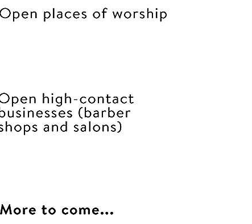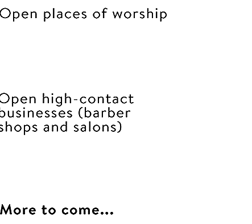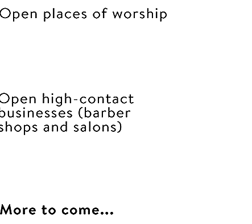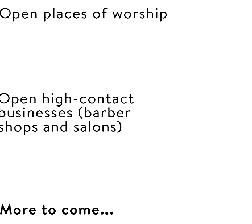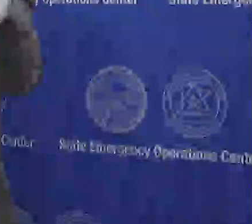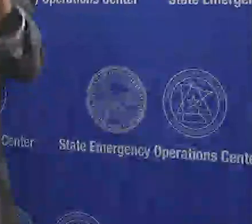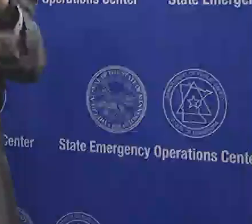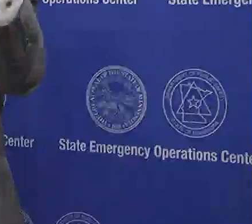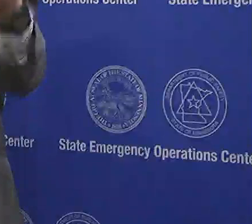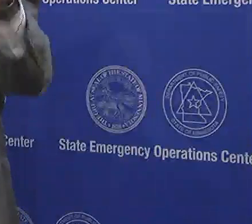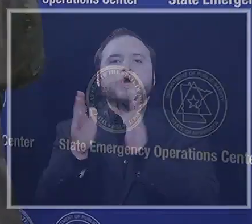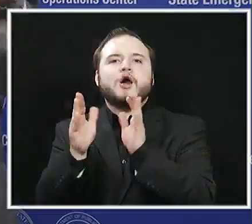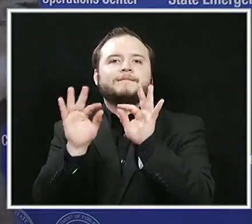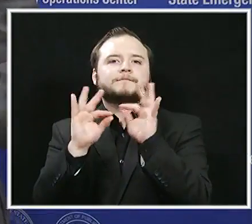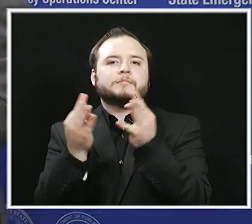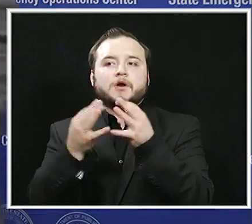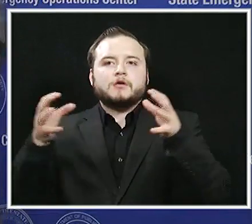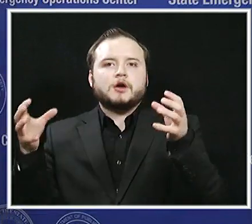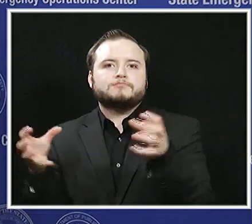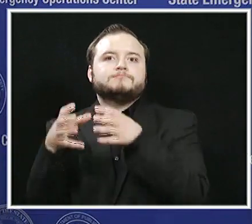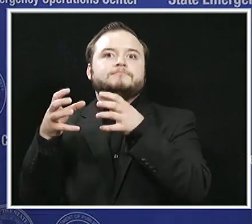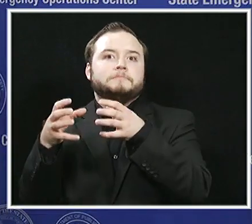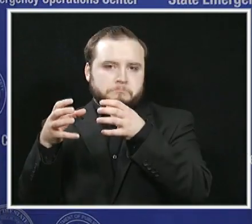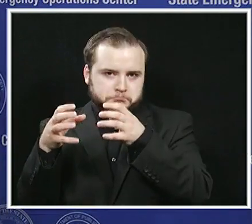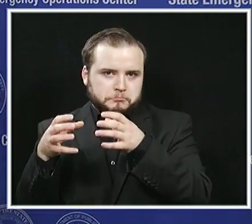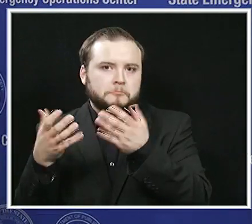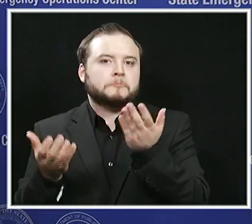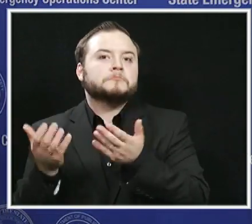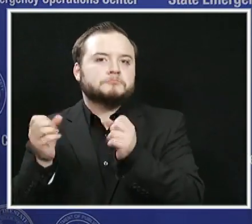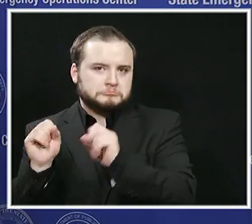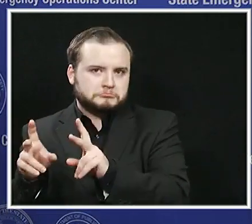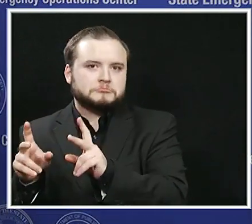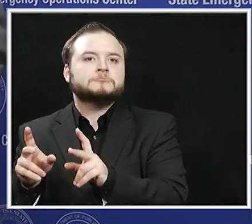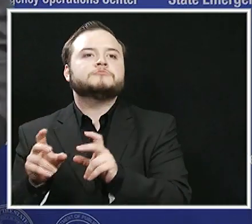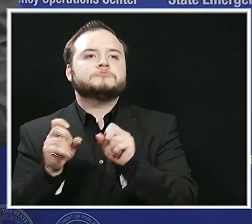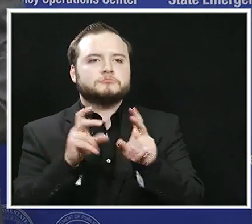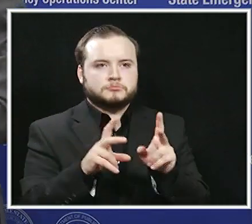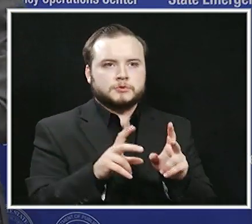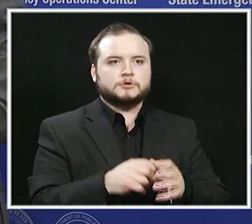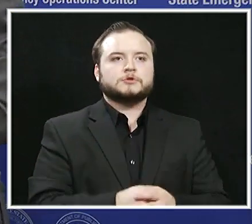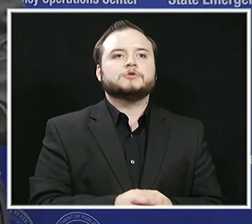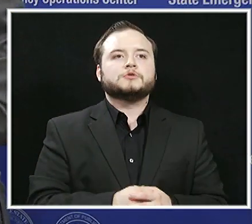dial on small family gatherings that are in the same family where we can start to know and if there is a